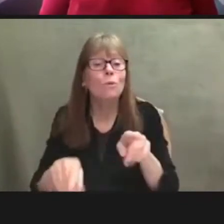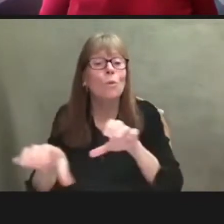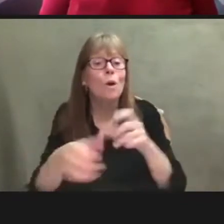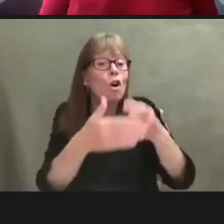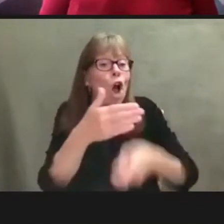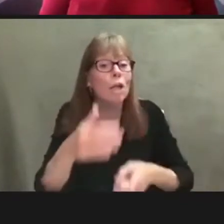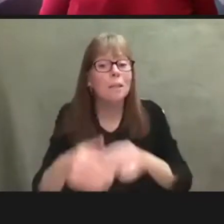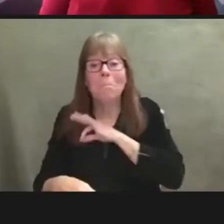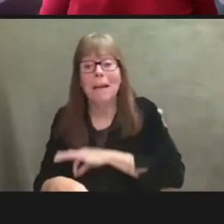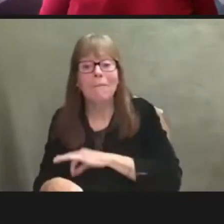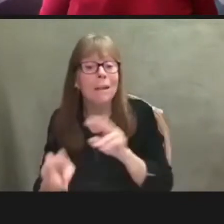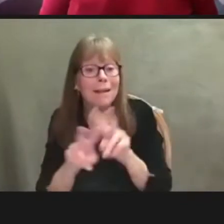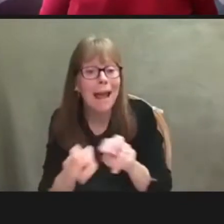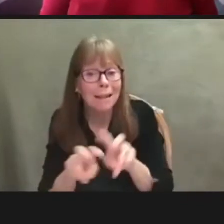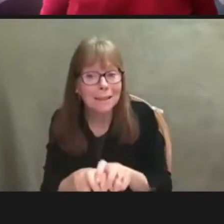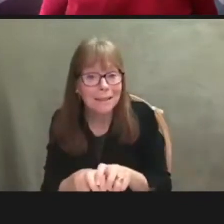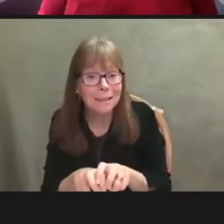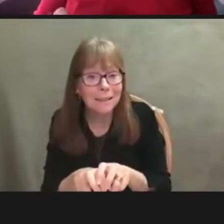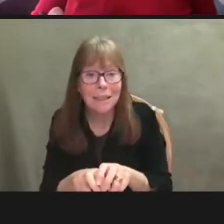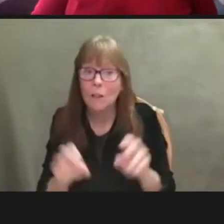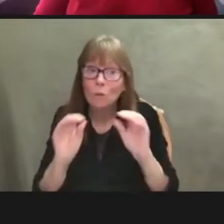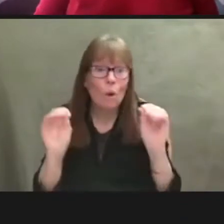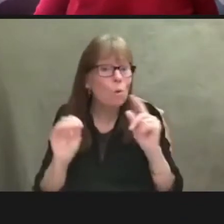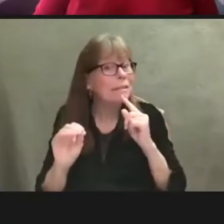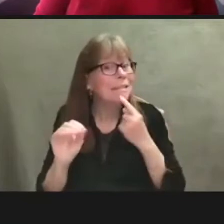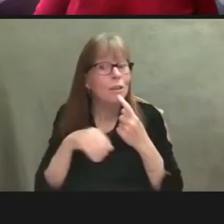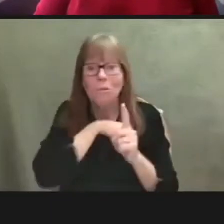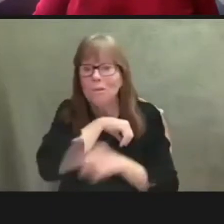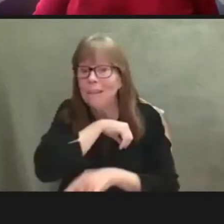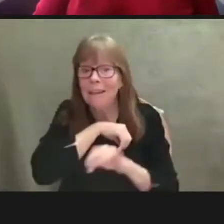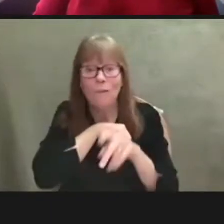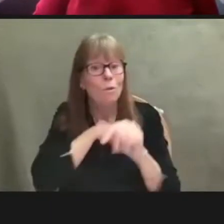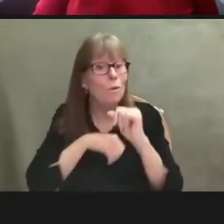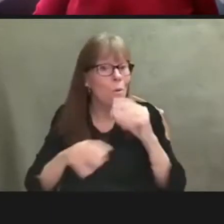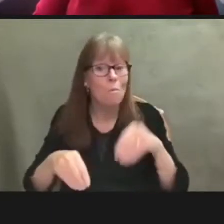Because there's really been no severe repercussion. We're not providing accessible care.